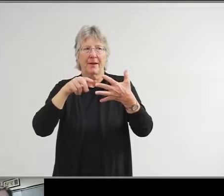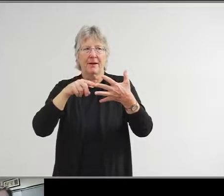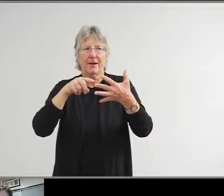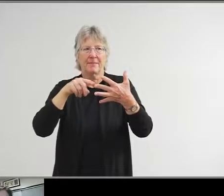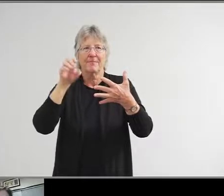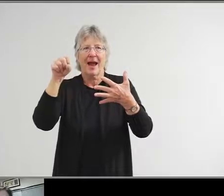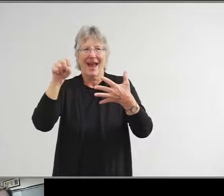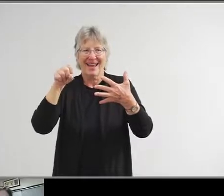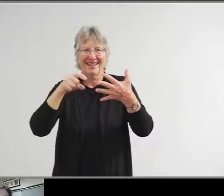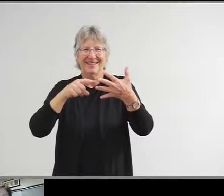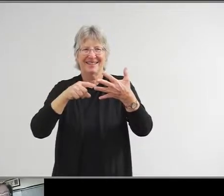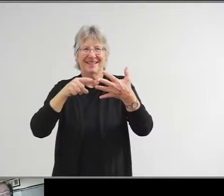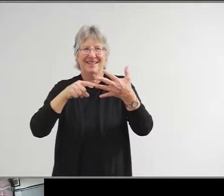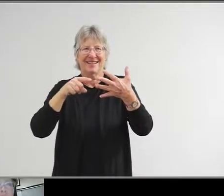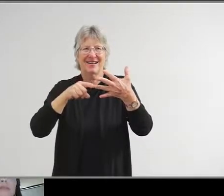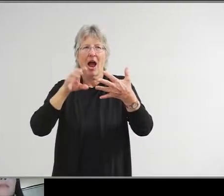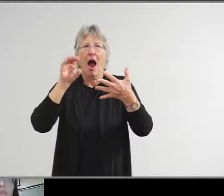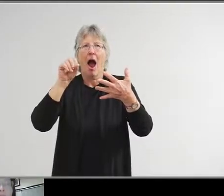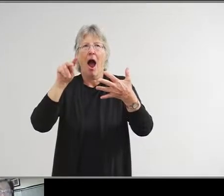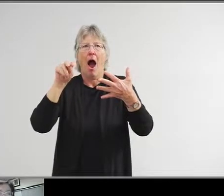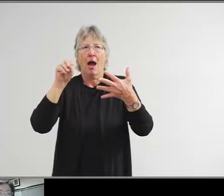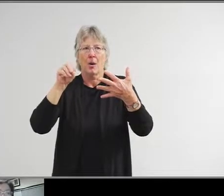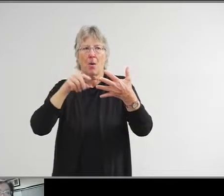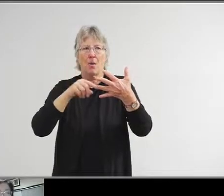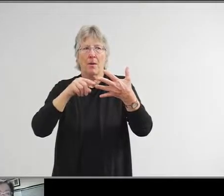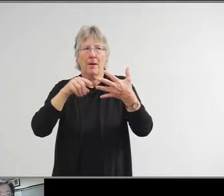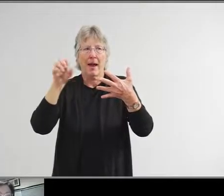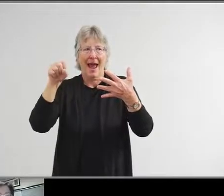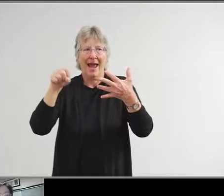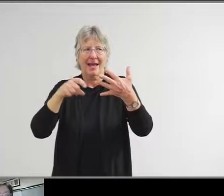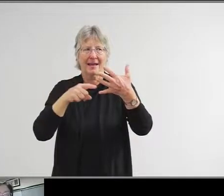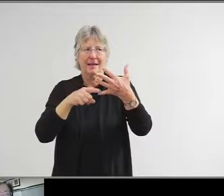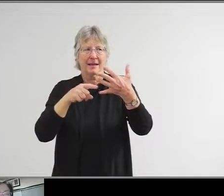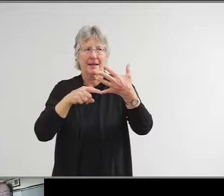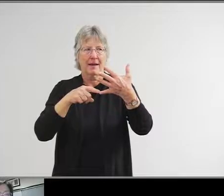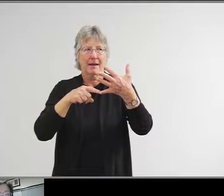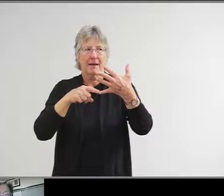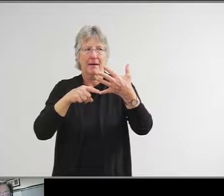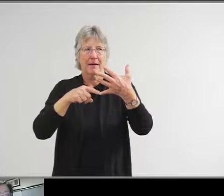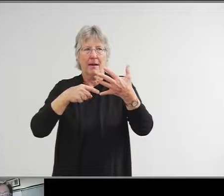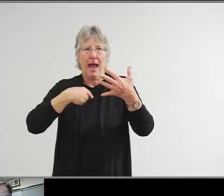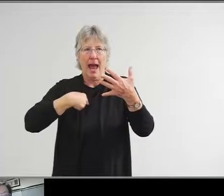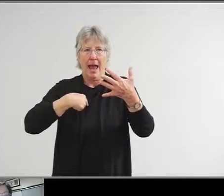Aye Mr.Otto Aye. And I vote aye.